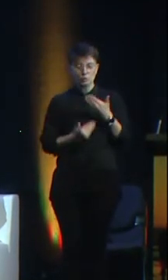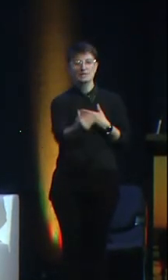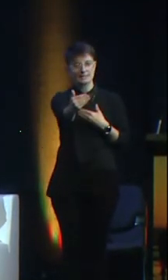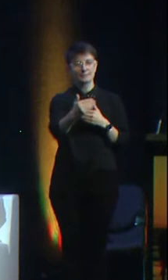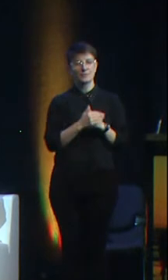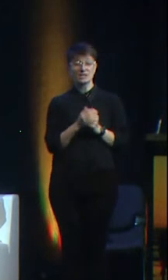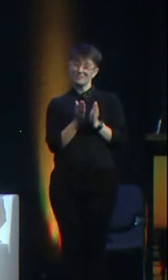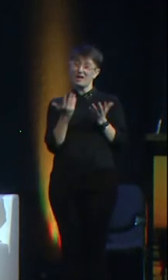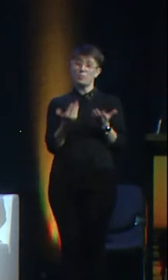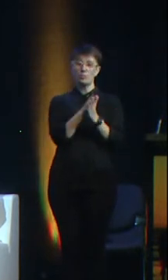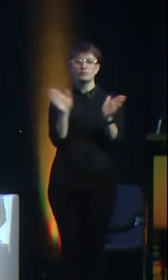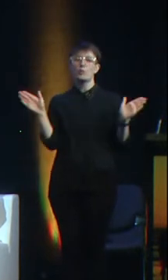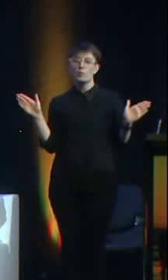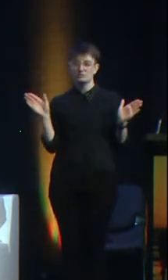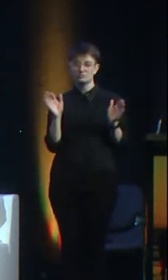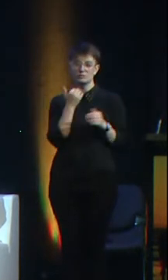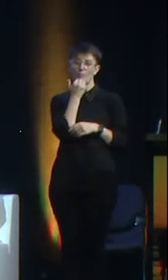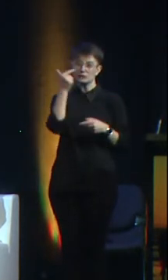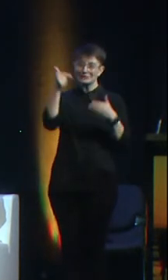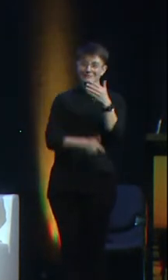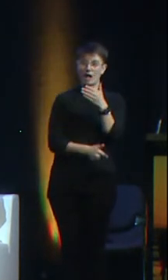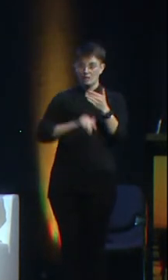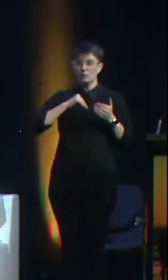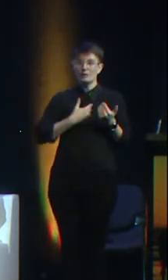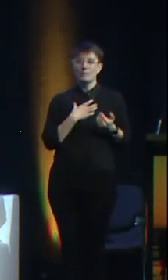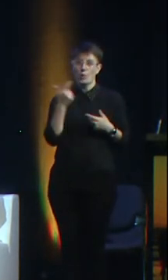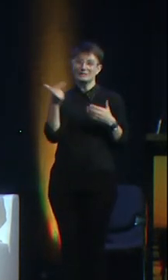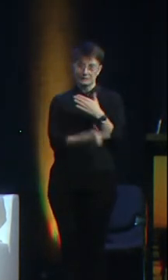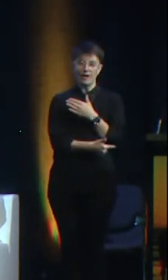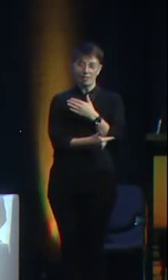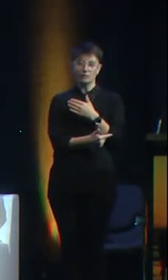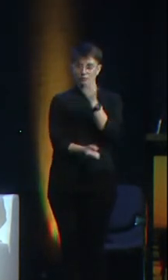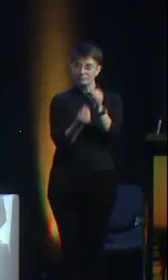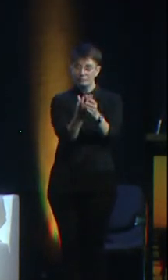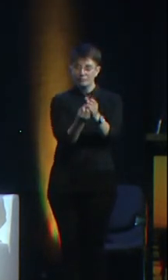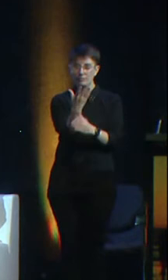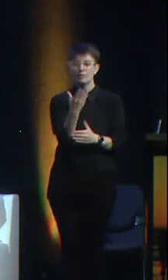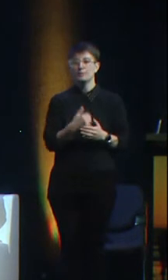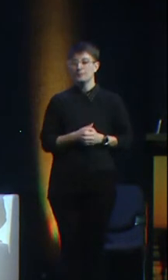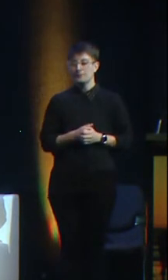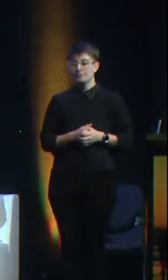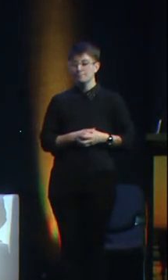more detail to come around it in terms of its development, and then there's some things